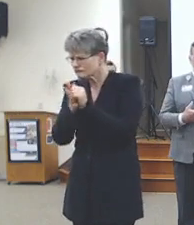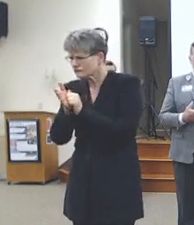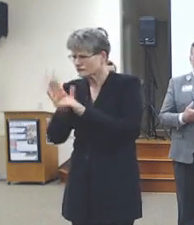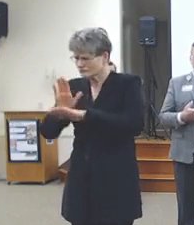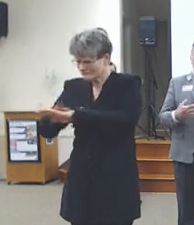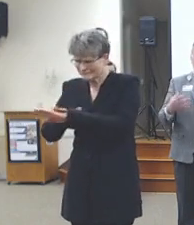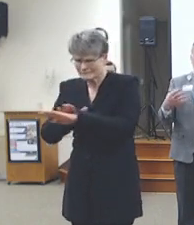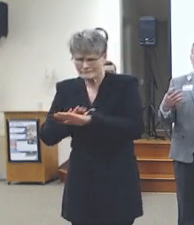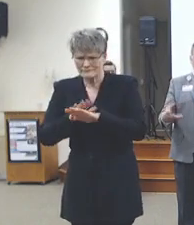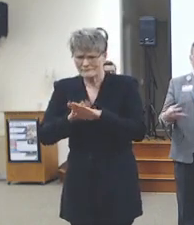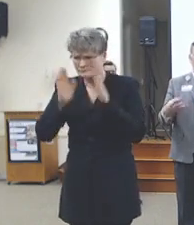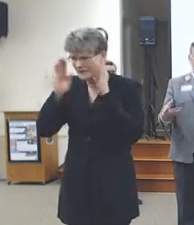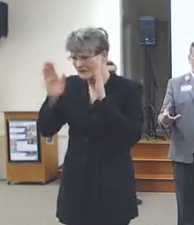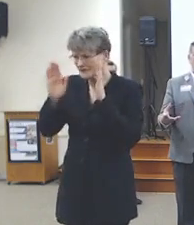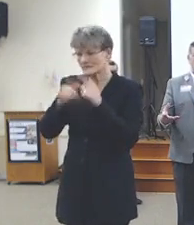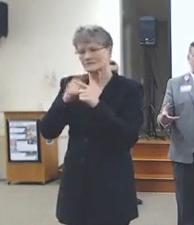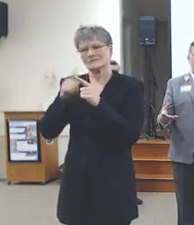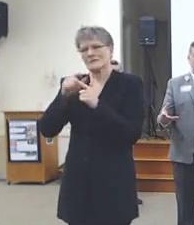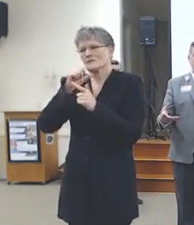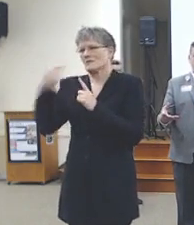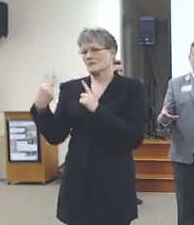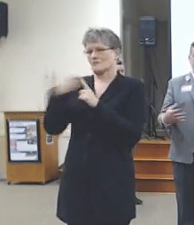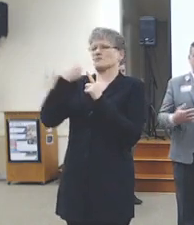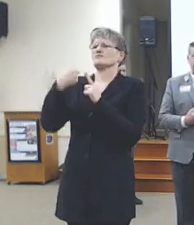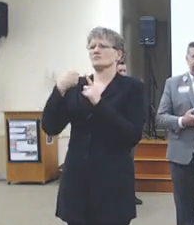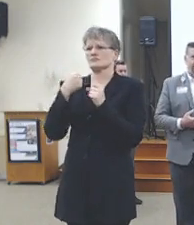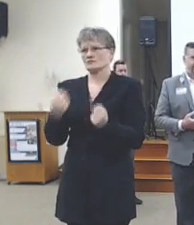like a large metropolitan area.